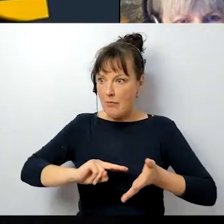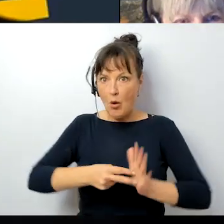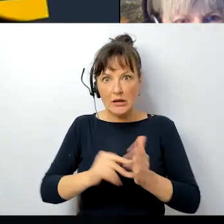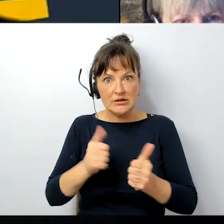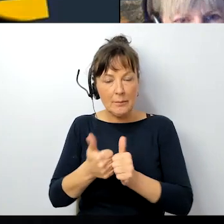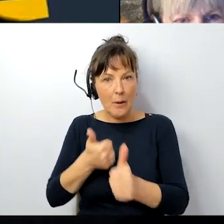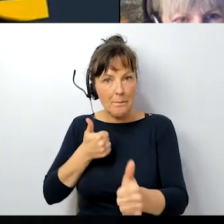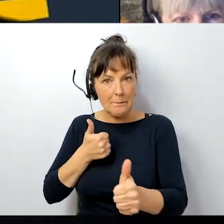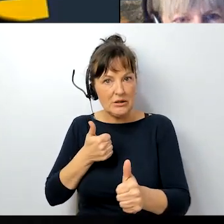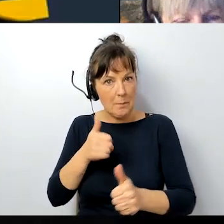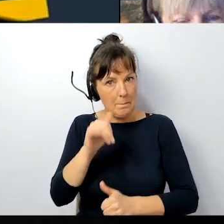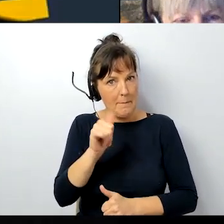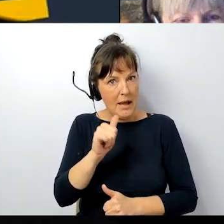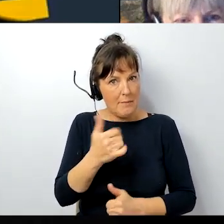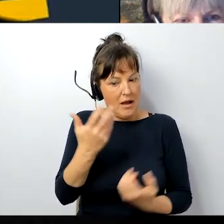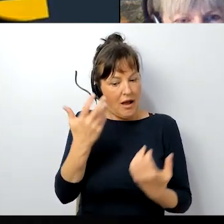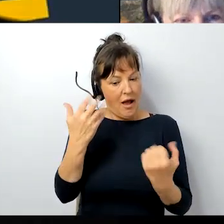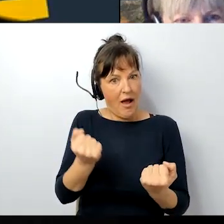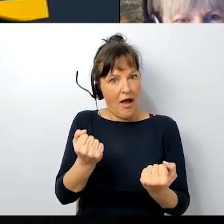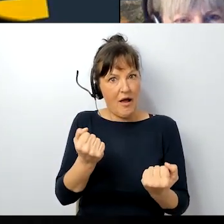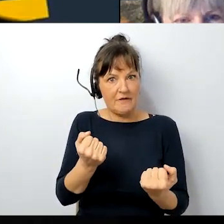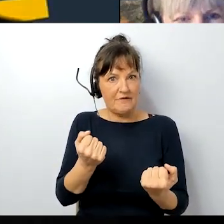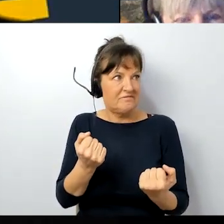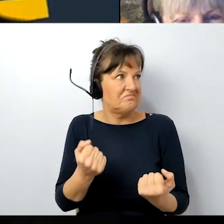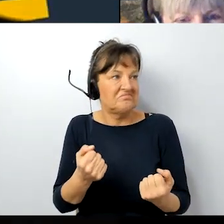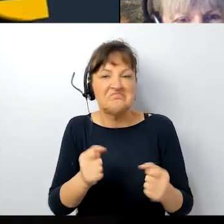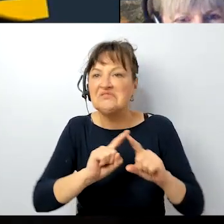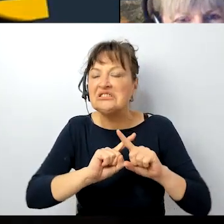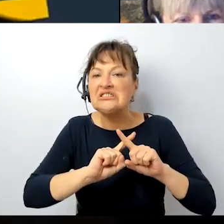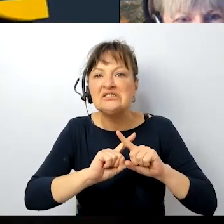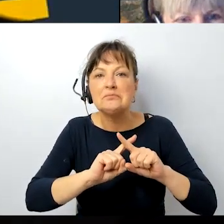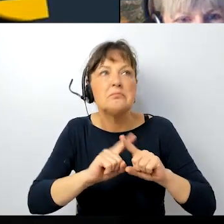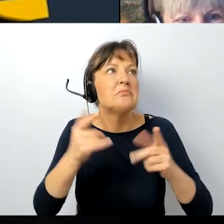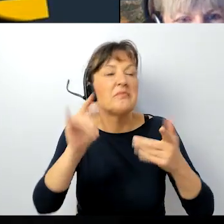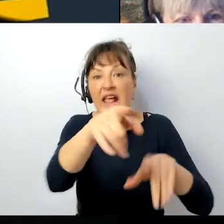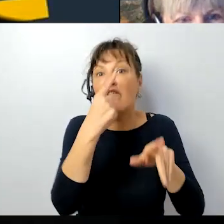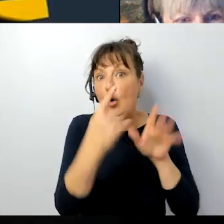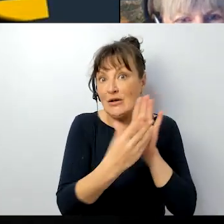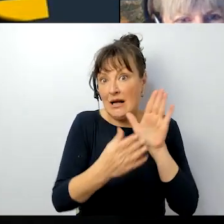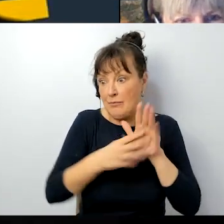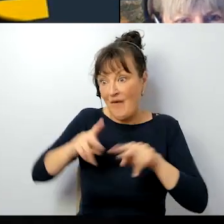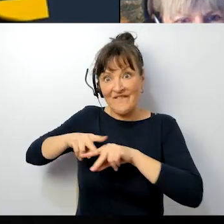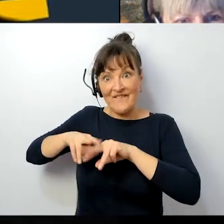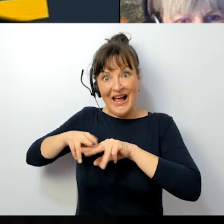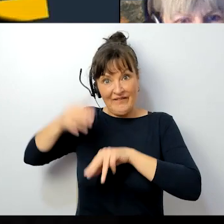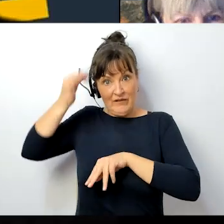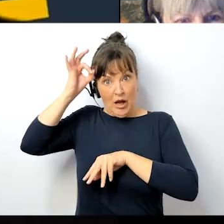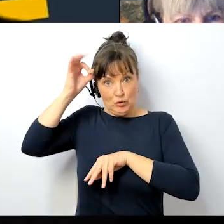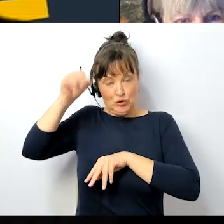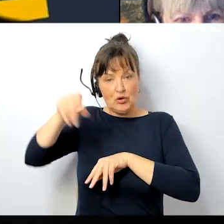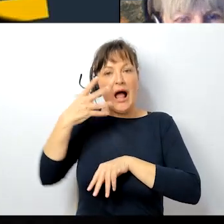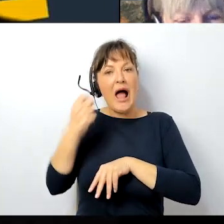or certain companies and organisations they will have more than one thing up at a time so,